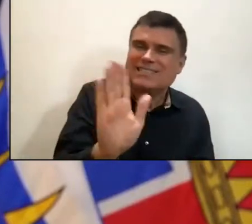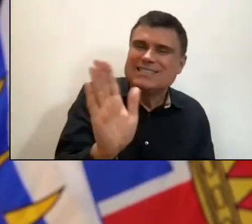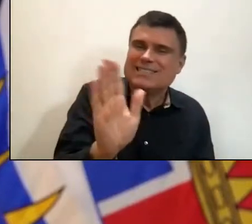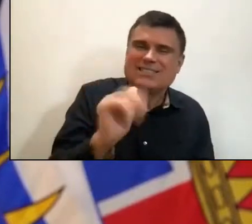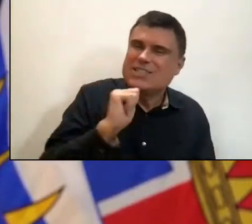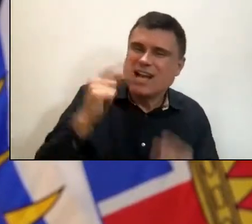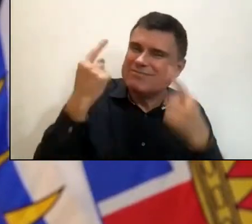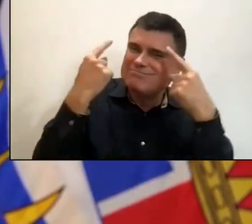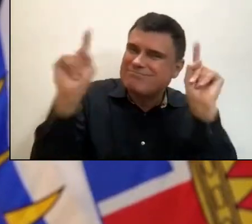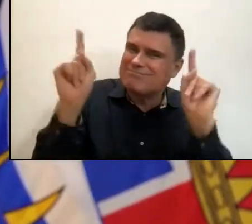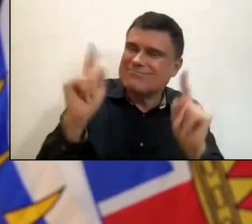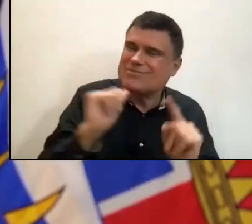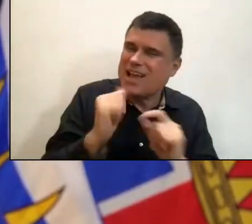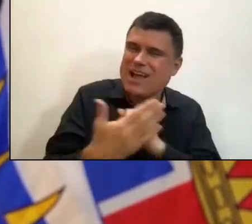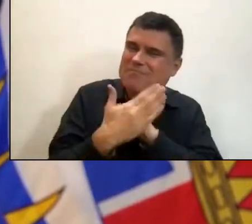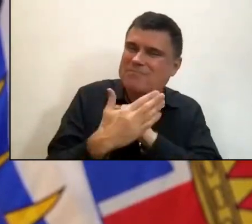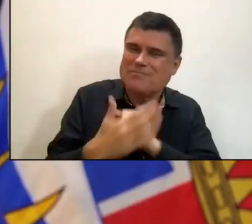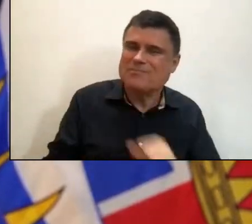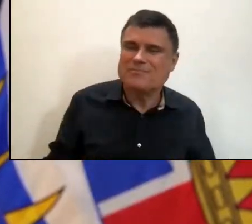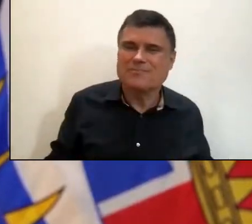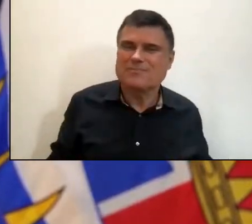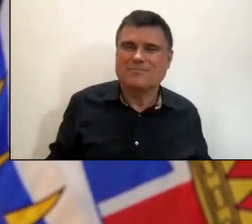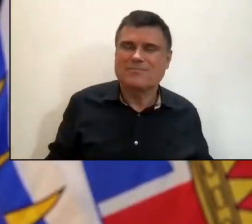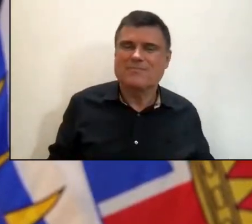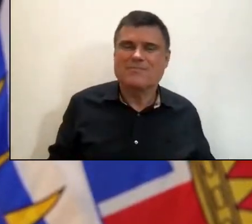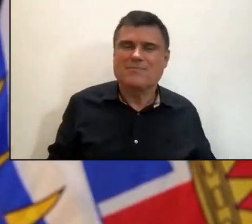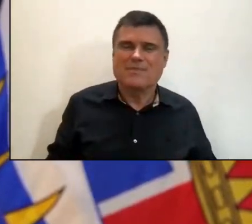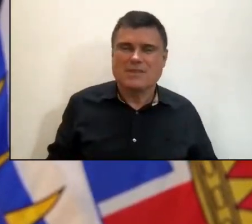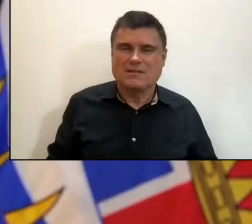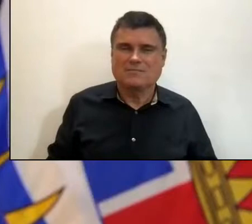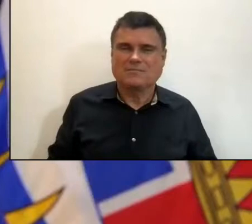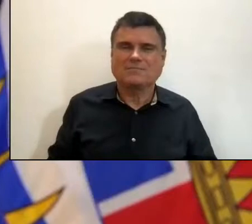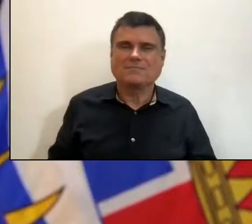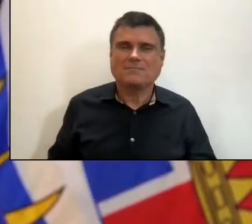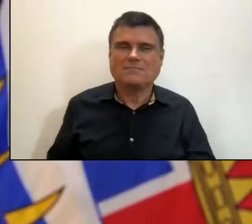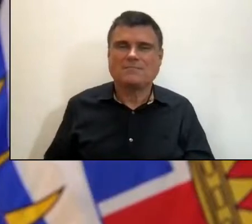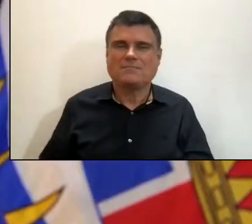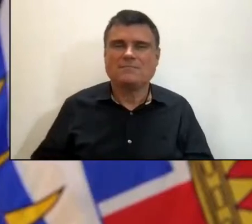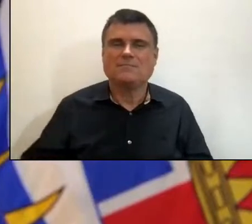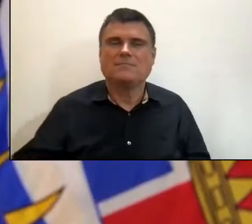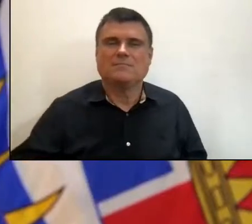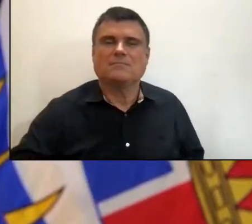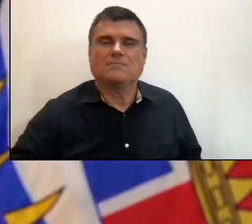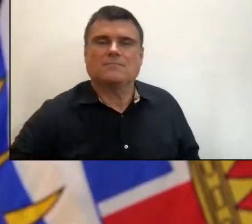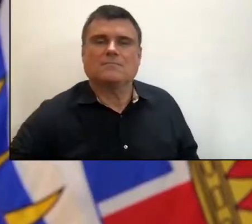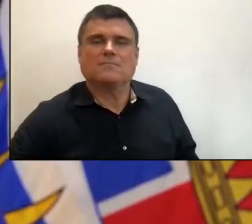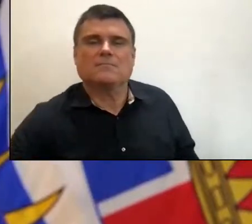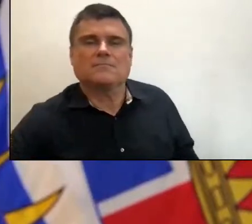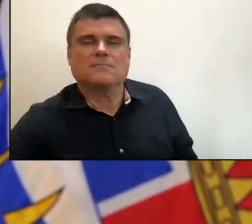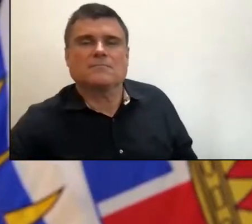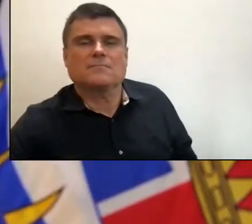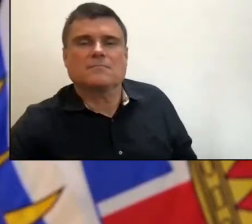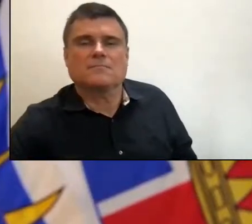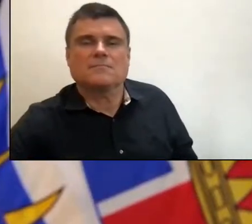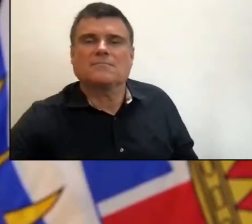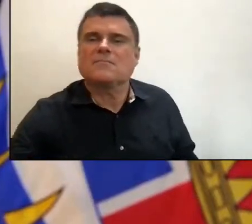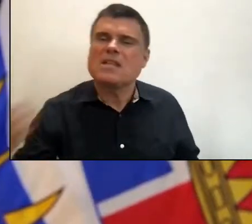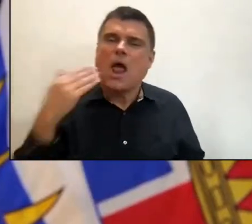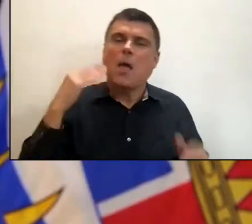difference. I know that many people waiting in line are trying to get a test not because they have symptoms.